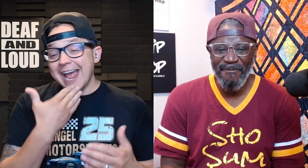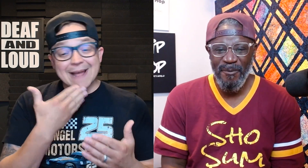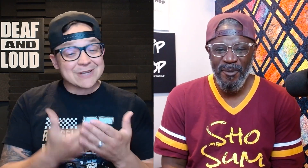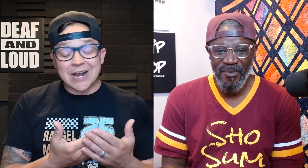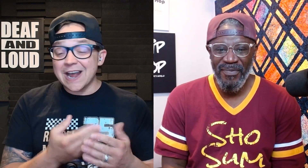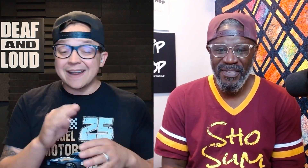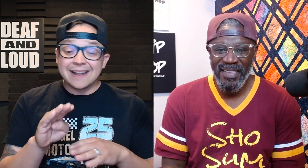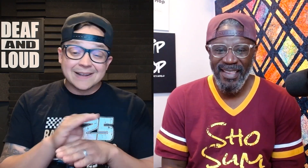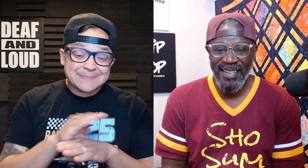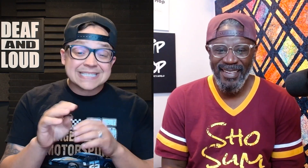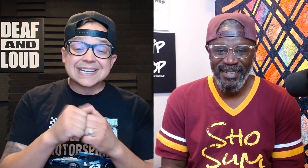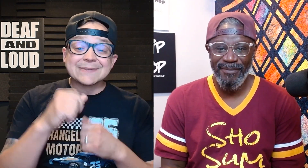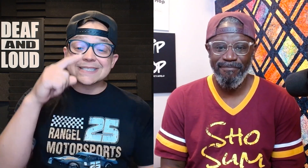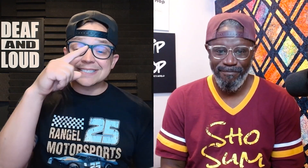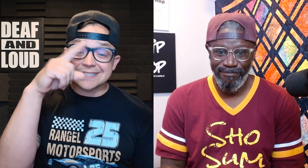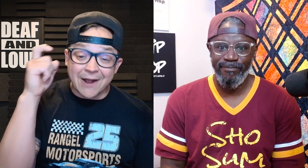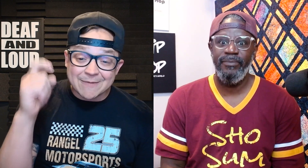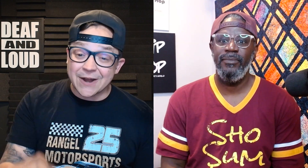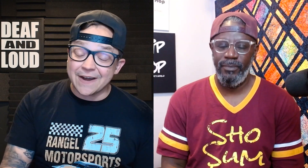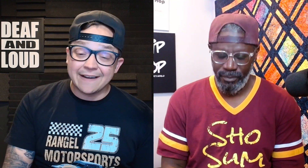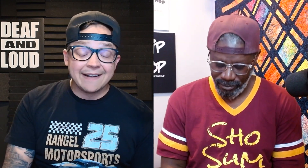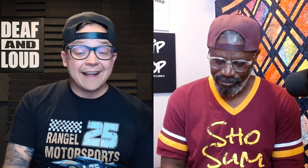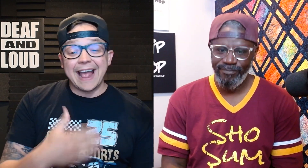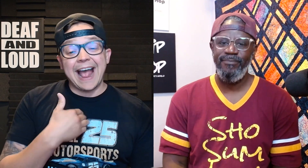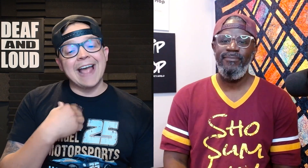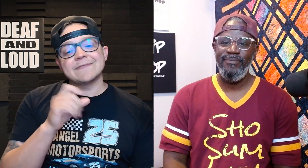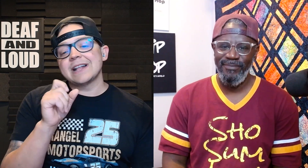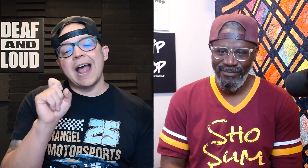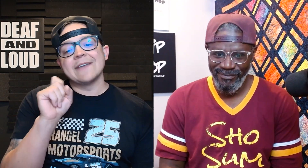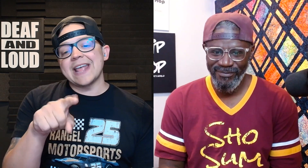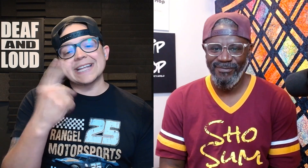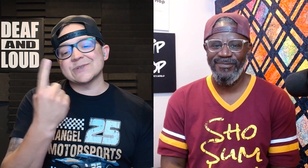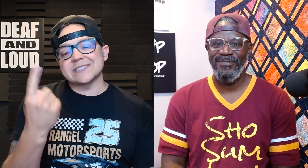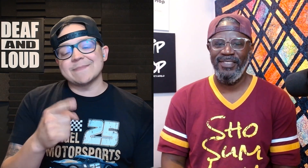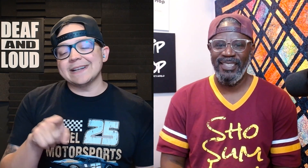I'm good. Busy with summer. I have to ask you something.